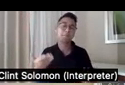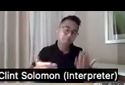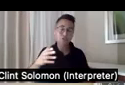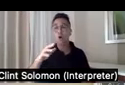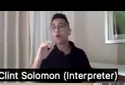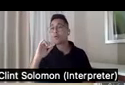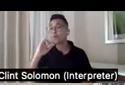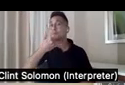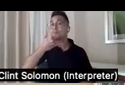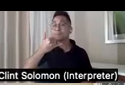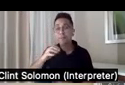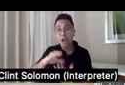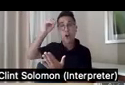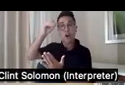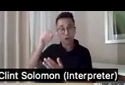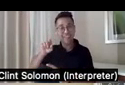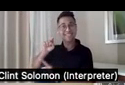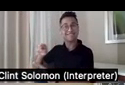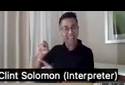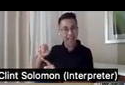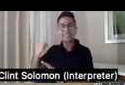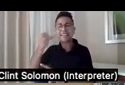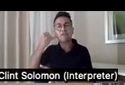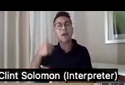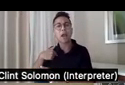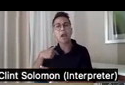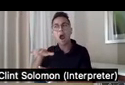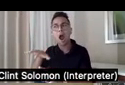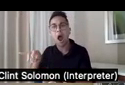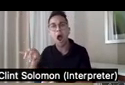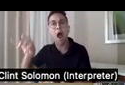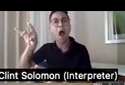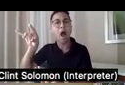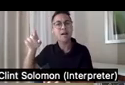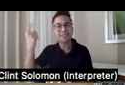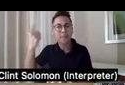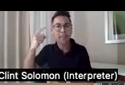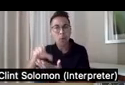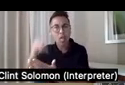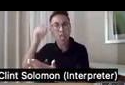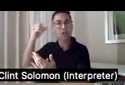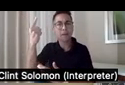is when we pick up on something we learn something without any special intention